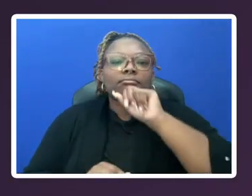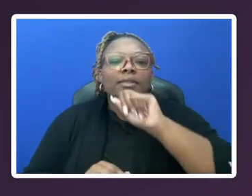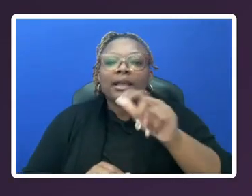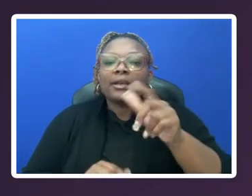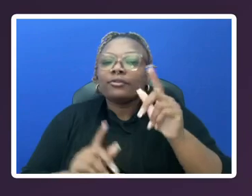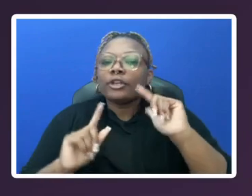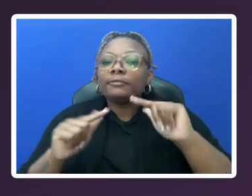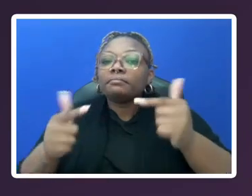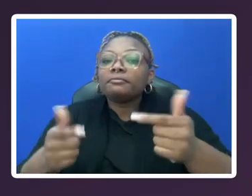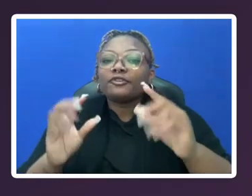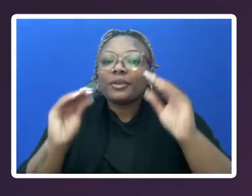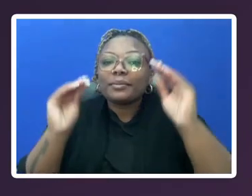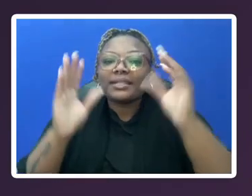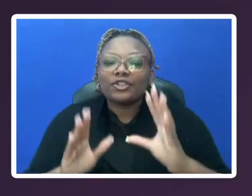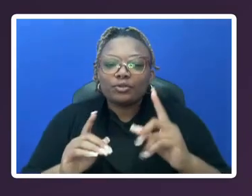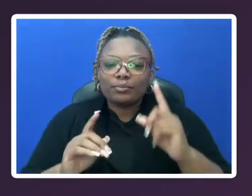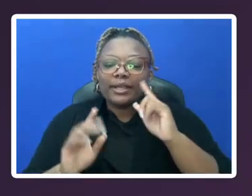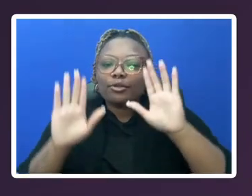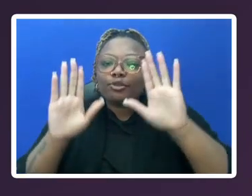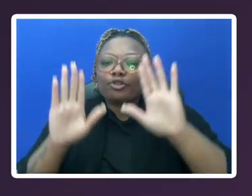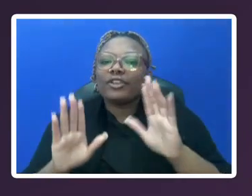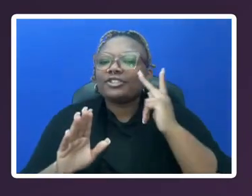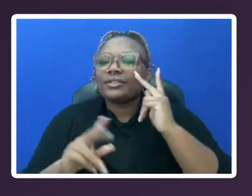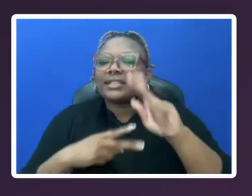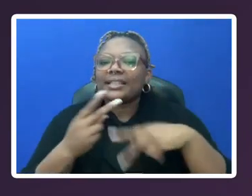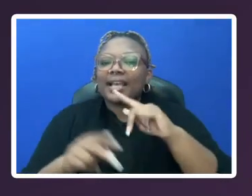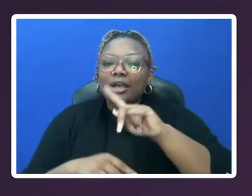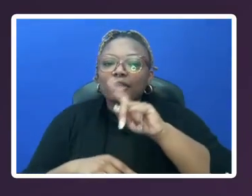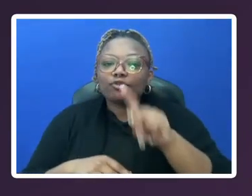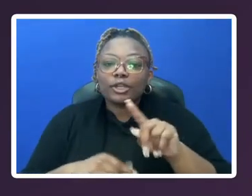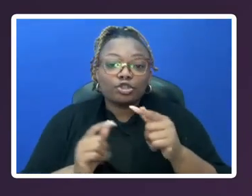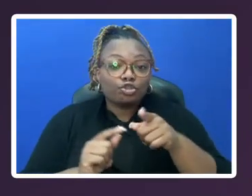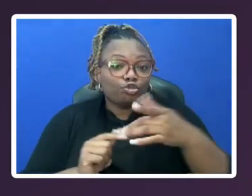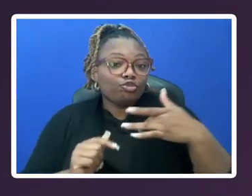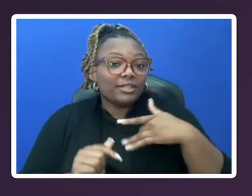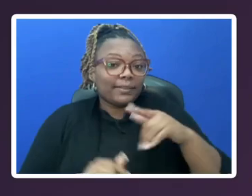kind of see the types of questions they might ask their students. But as I was thinking about it,